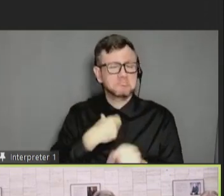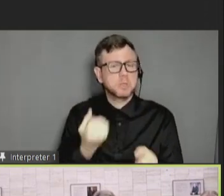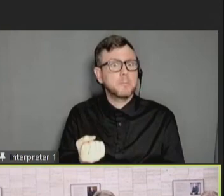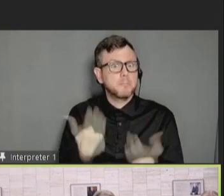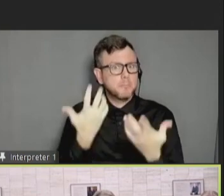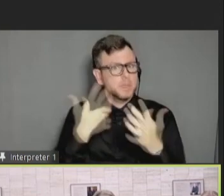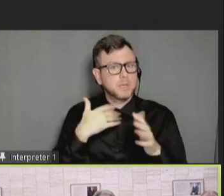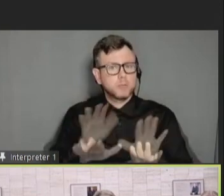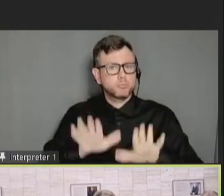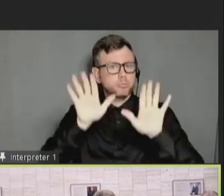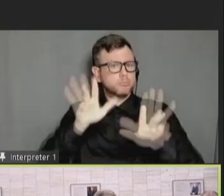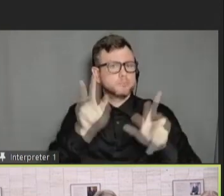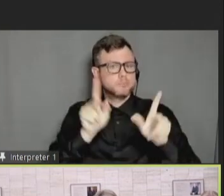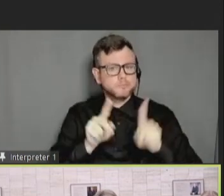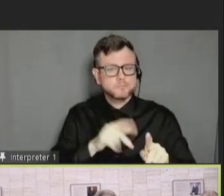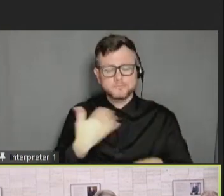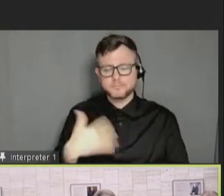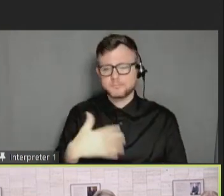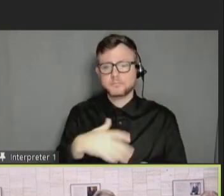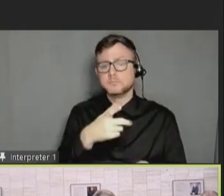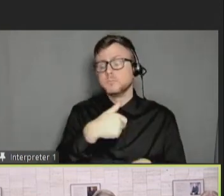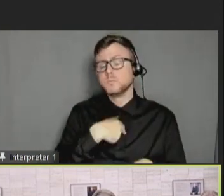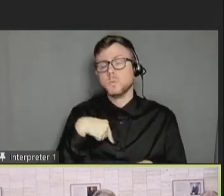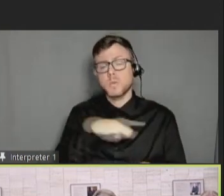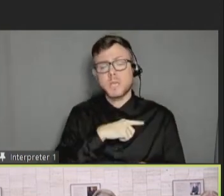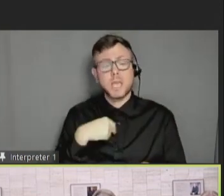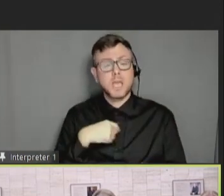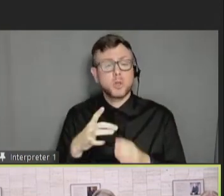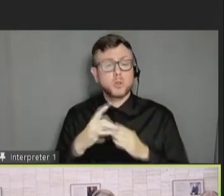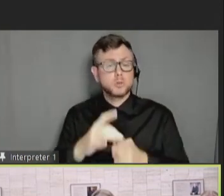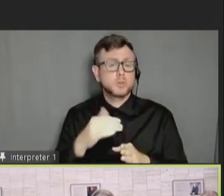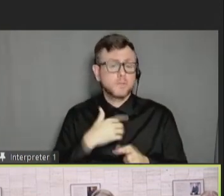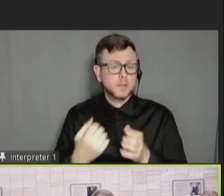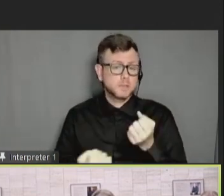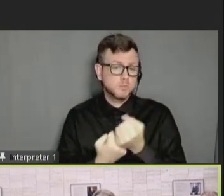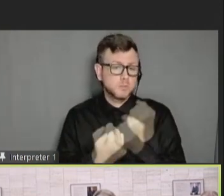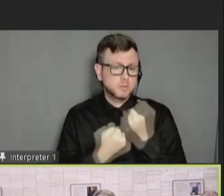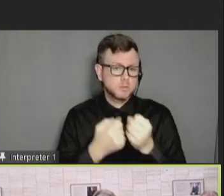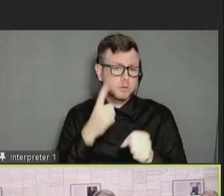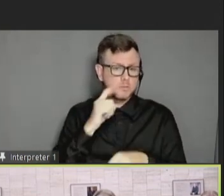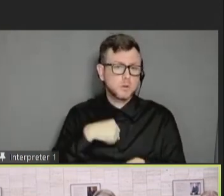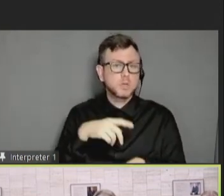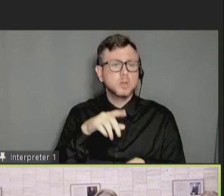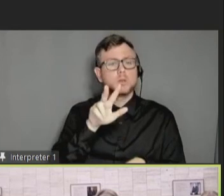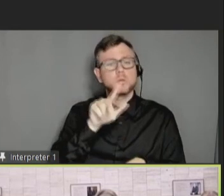We were just very proud to be a leadership sponsor of the 2023 National Vaccine Law Conference,